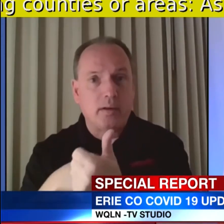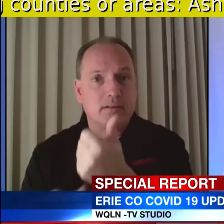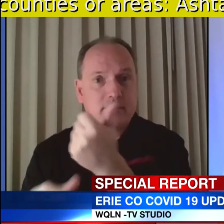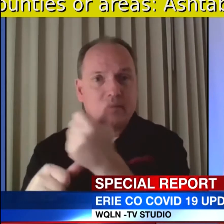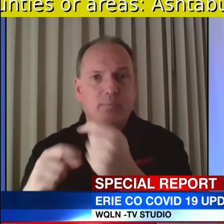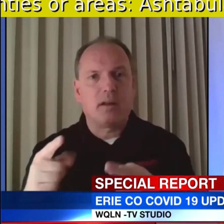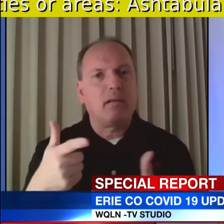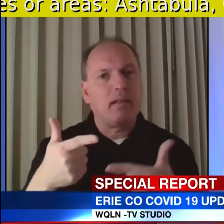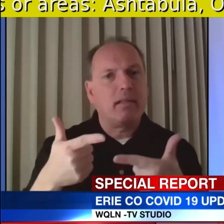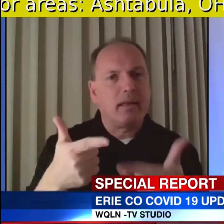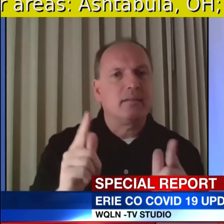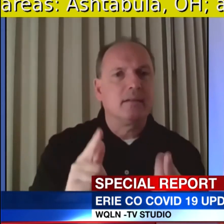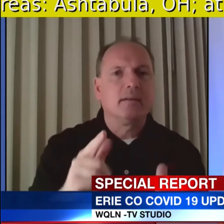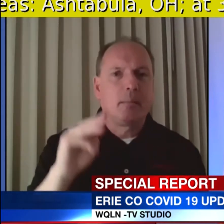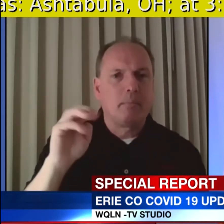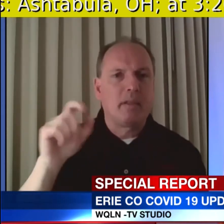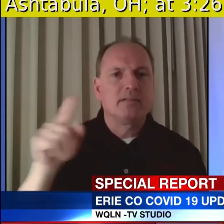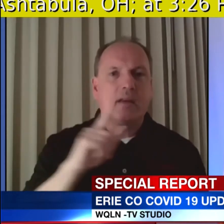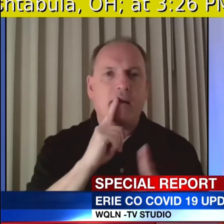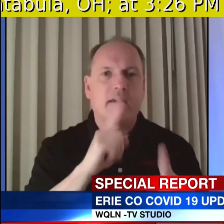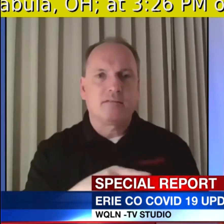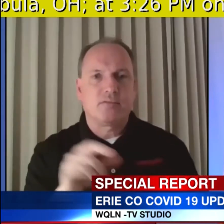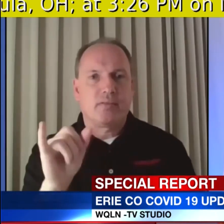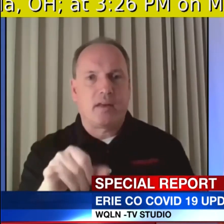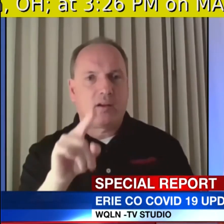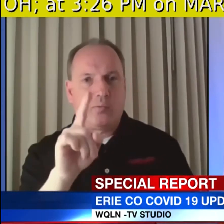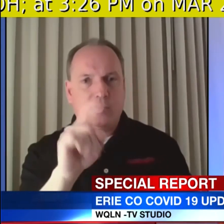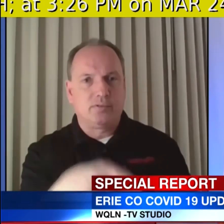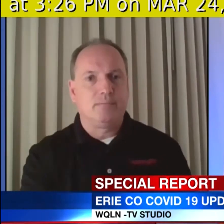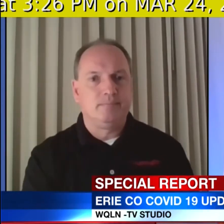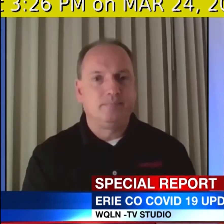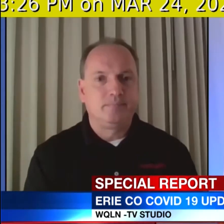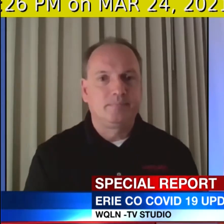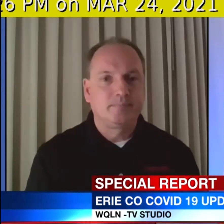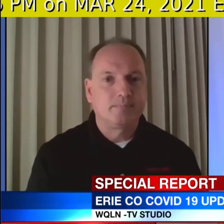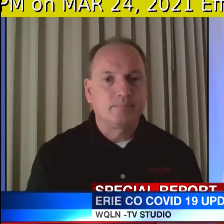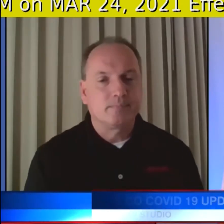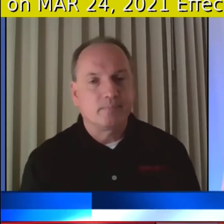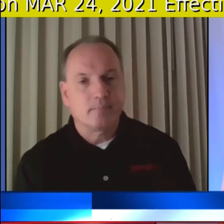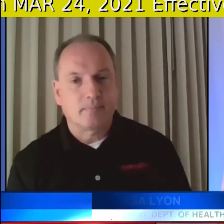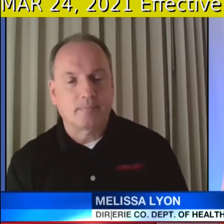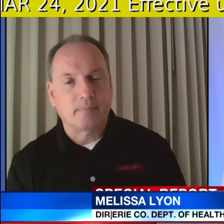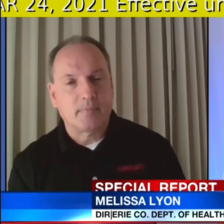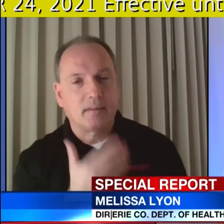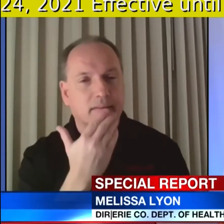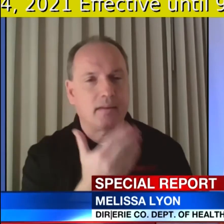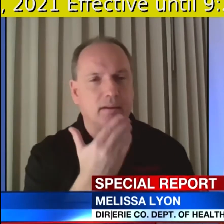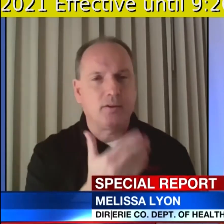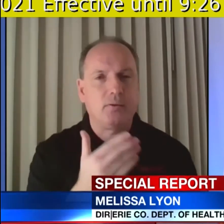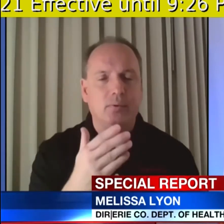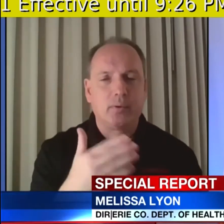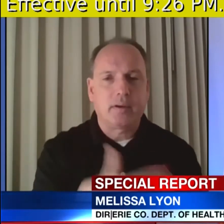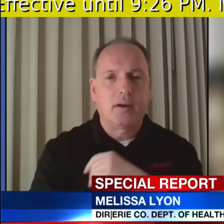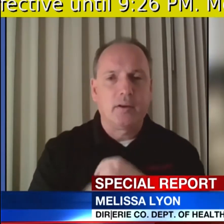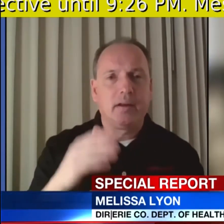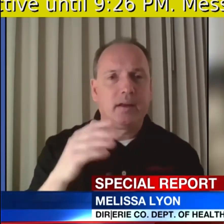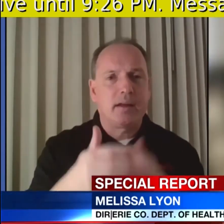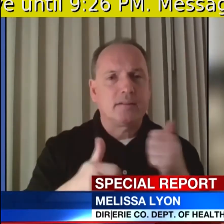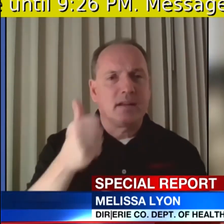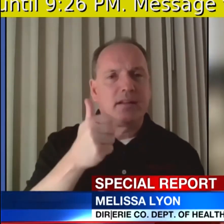OVER TO MELISSA. WE HAVE HAD DISCUSSIONS ABOUT PHASE 1 B. I WILL HAVE HER SPEAK TO THAT AND CONVERSATIONS THAT